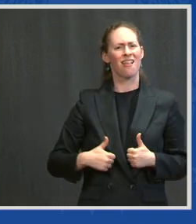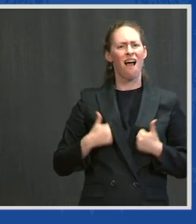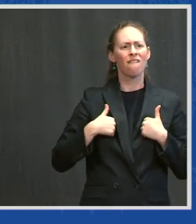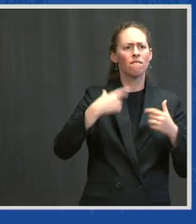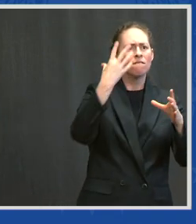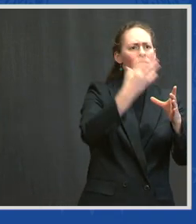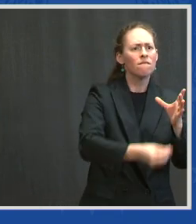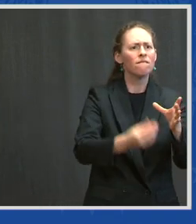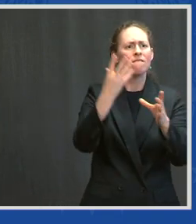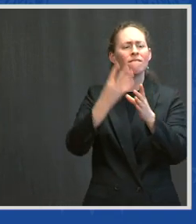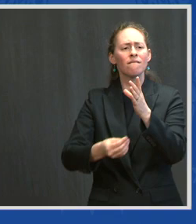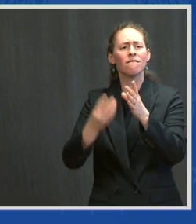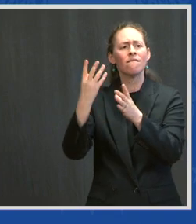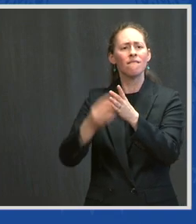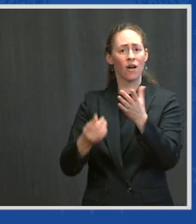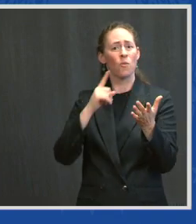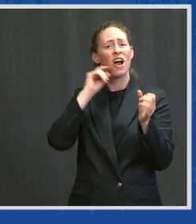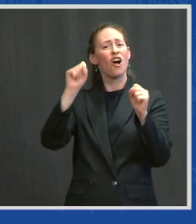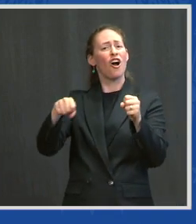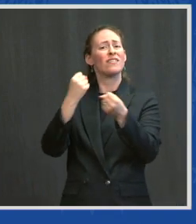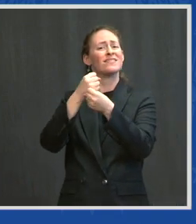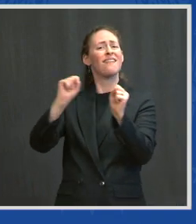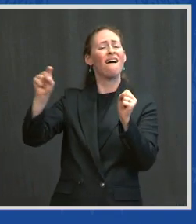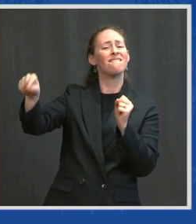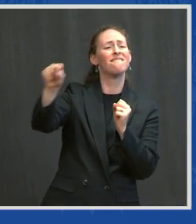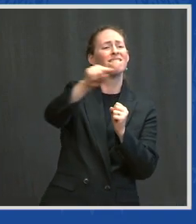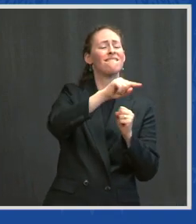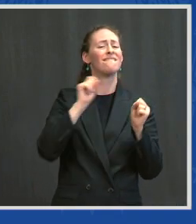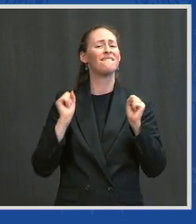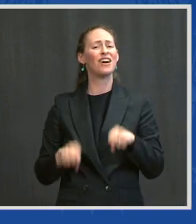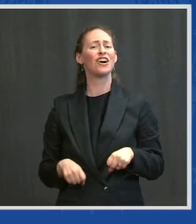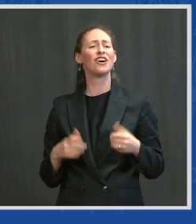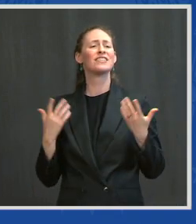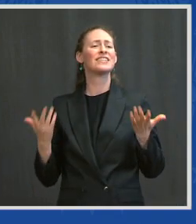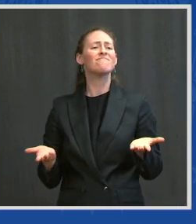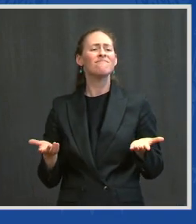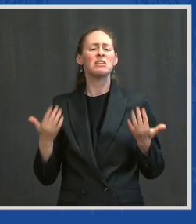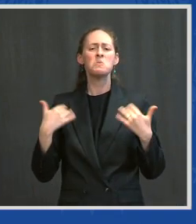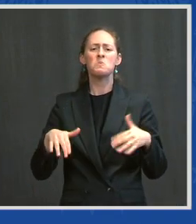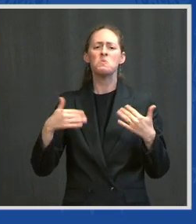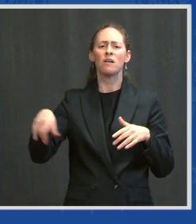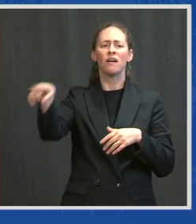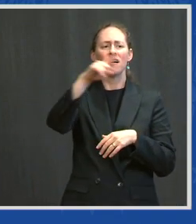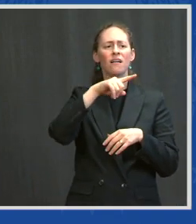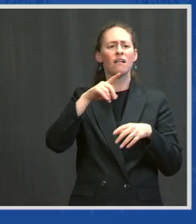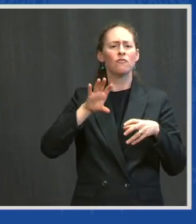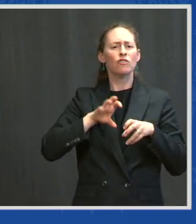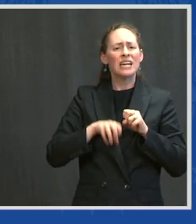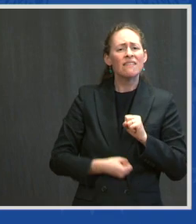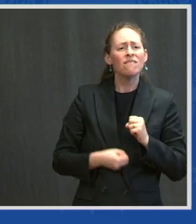We talked about how much pain and loss so many people have experienced and so many people have now accepted